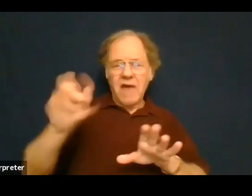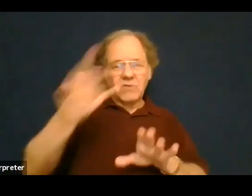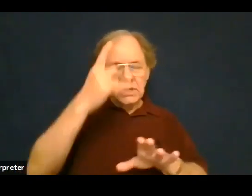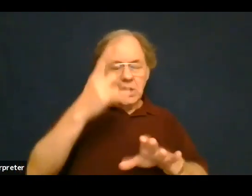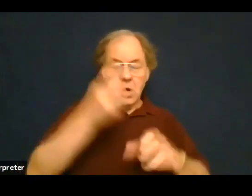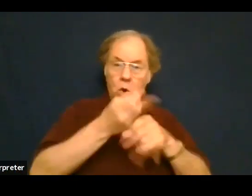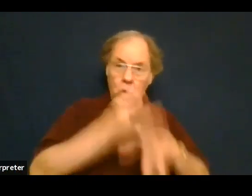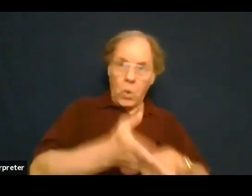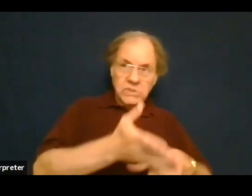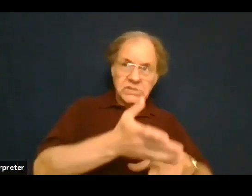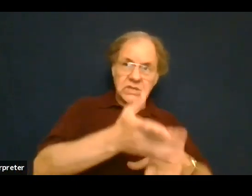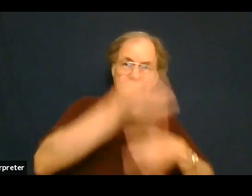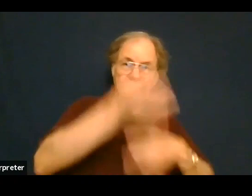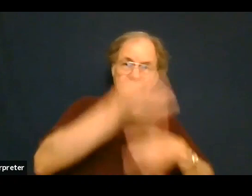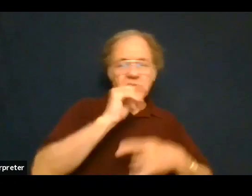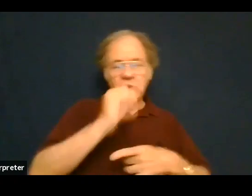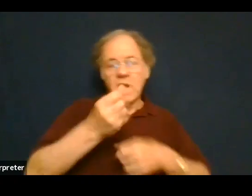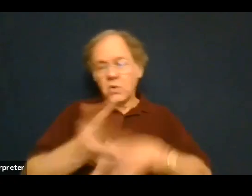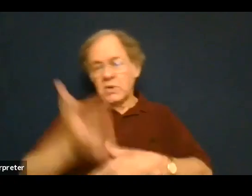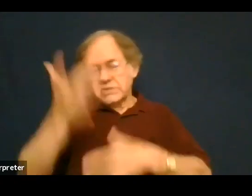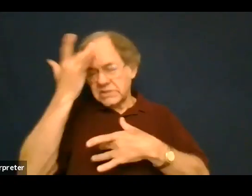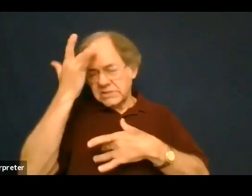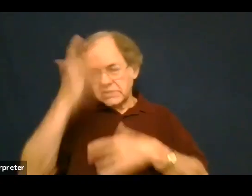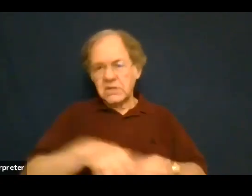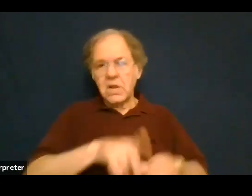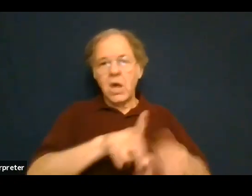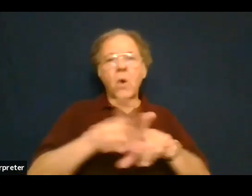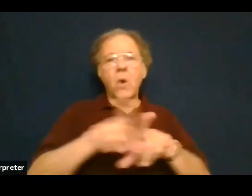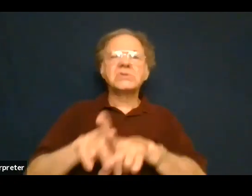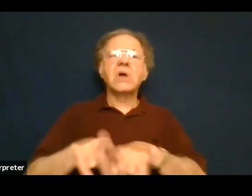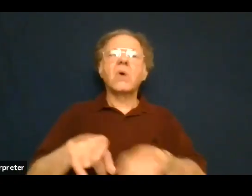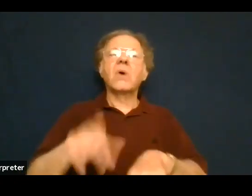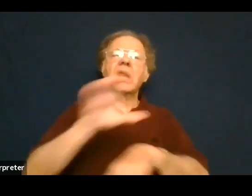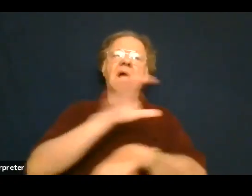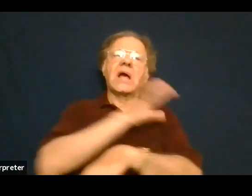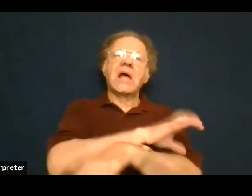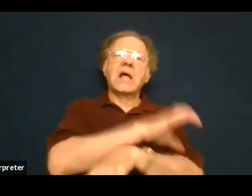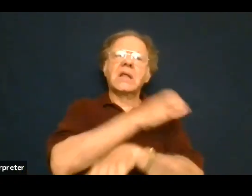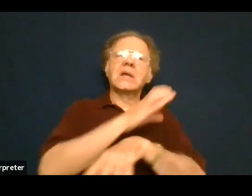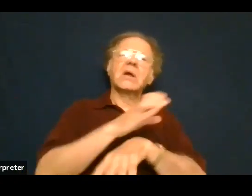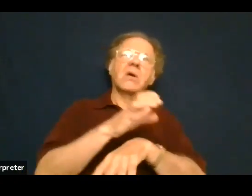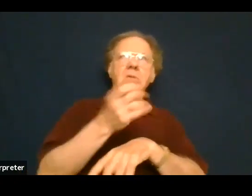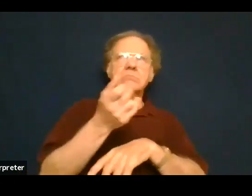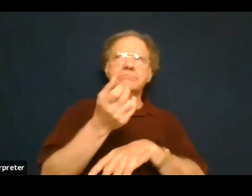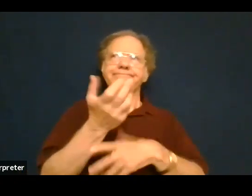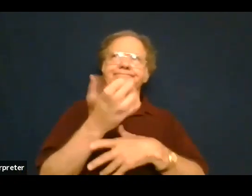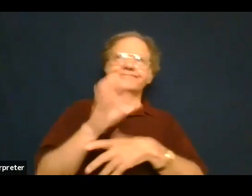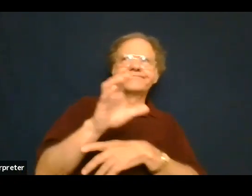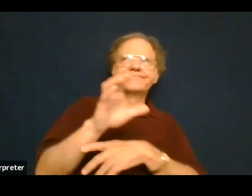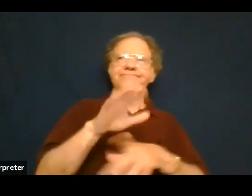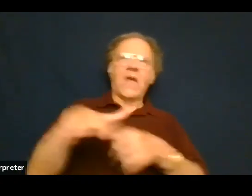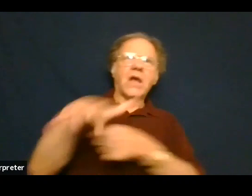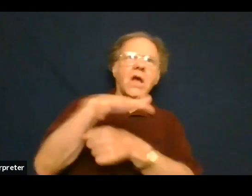And we also have to understand the clinical context of the patient's presentation. Because genetic testing itself is not